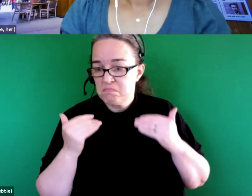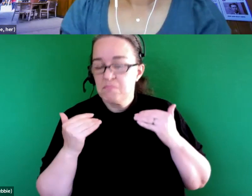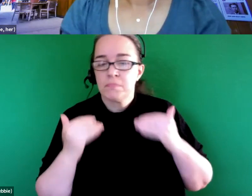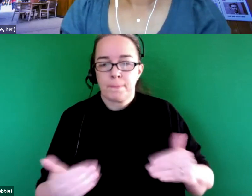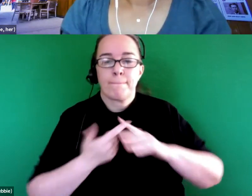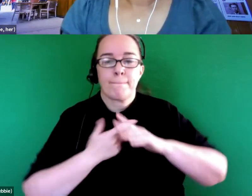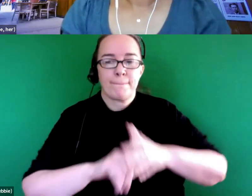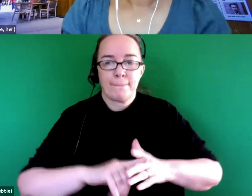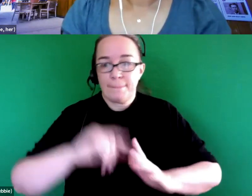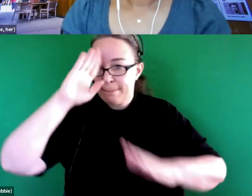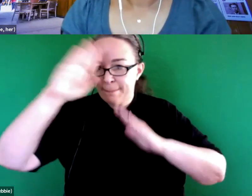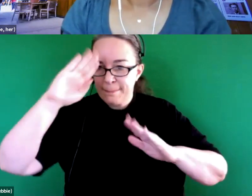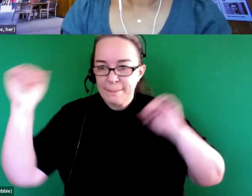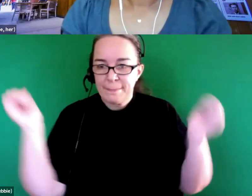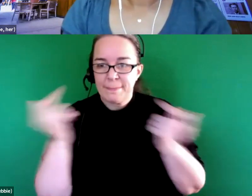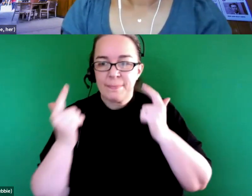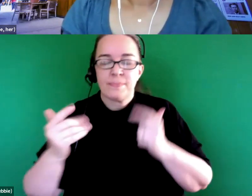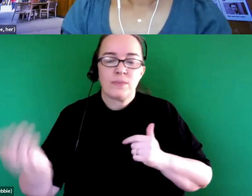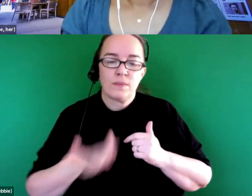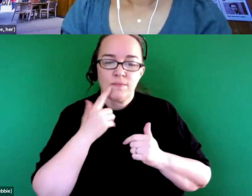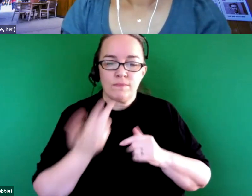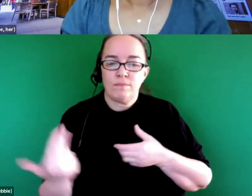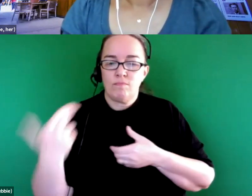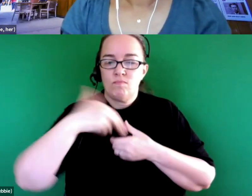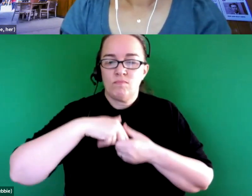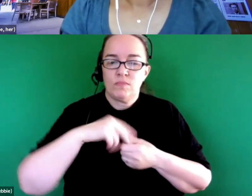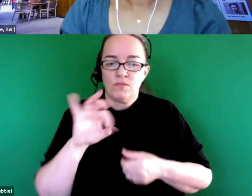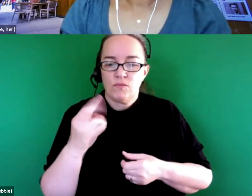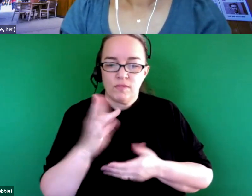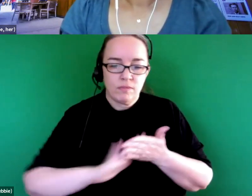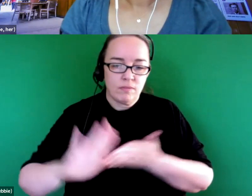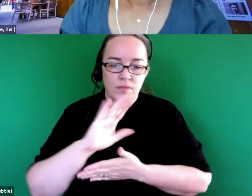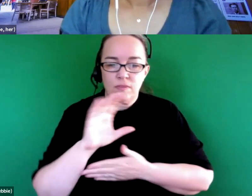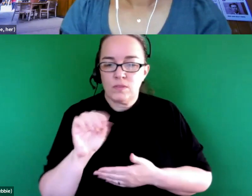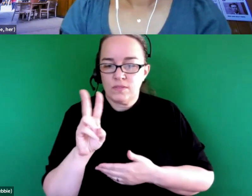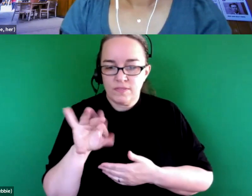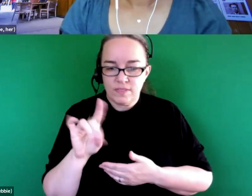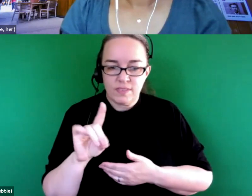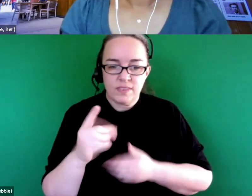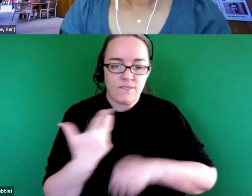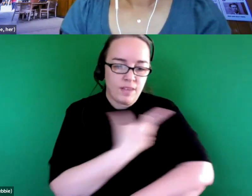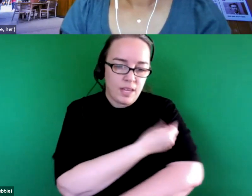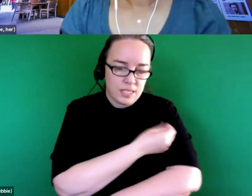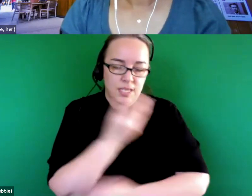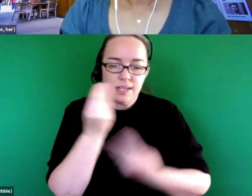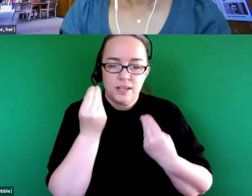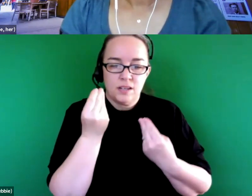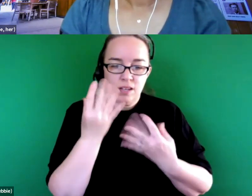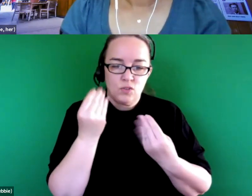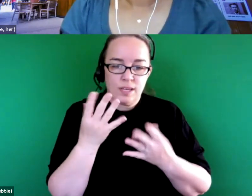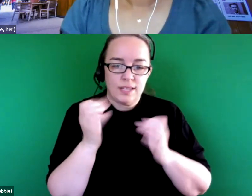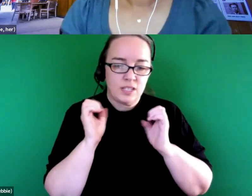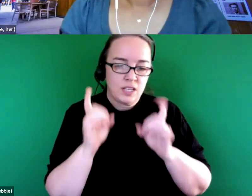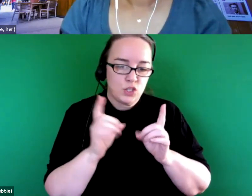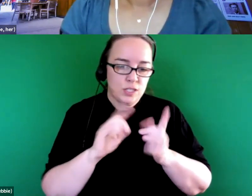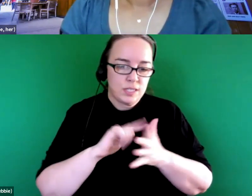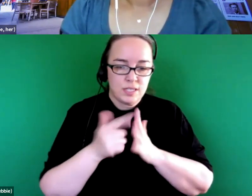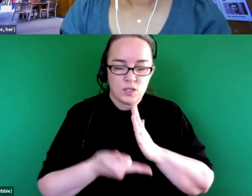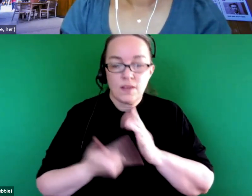Ram Subramaniam (He/him): Hello everyone, thank you for joining us for the foothill college covert vaccine education series presented by the stem division and science learning Institute.